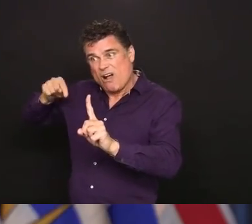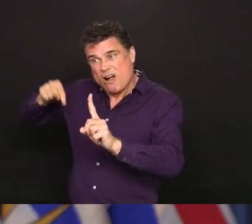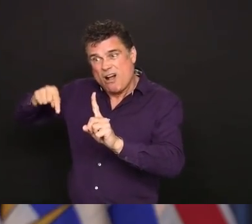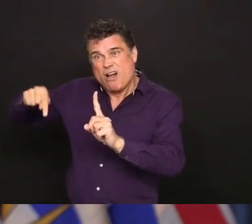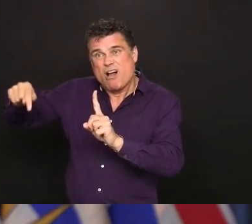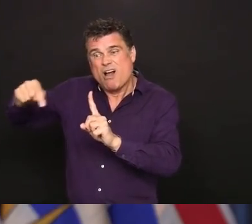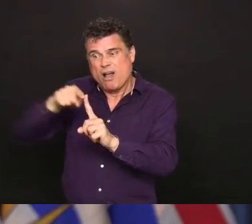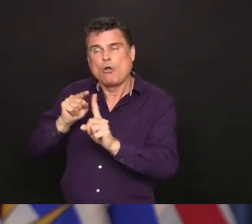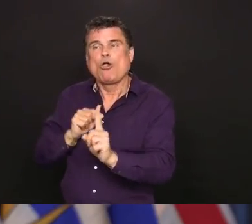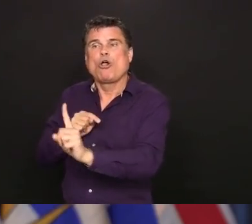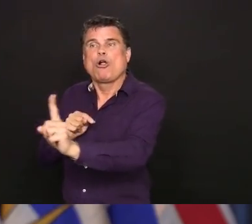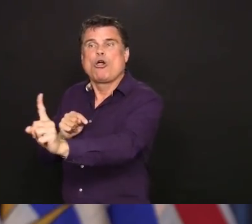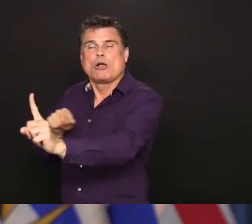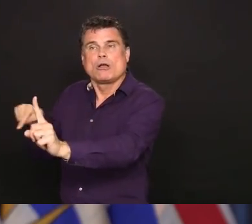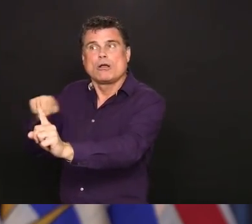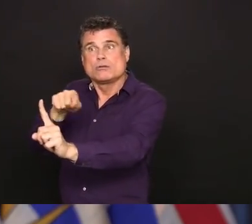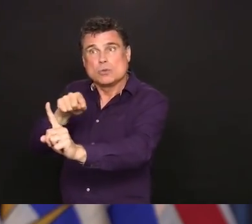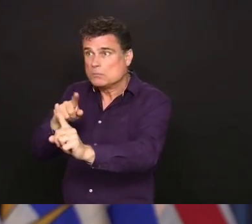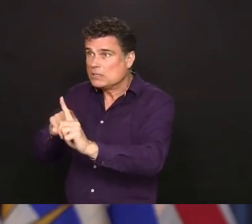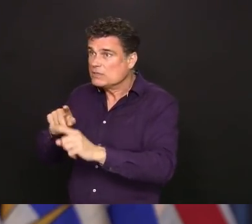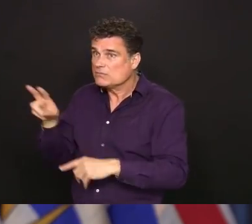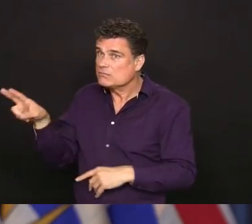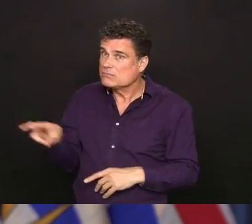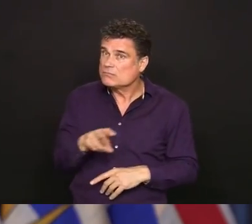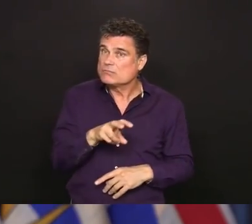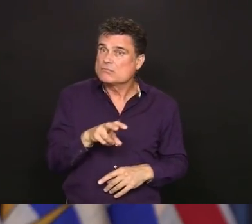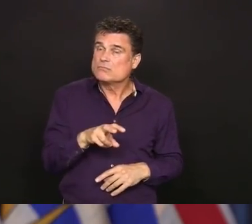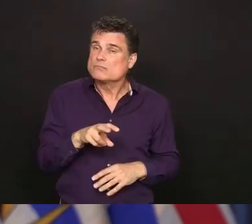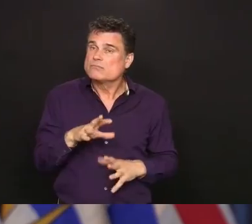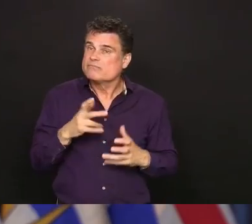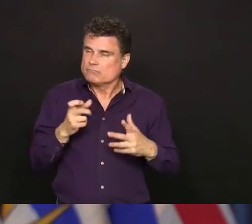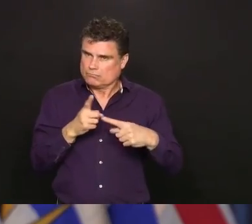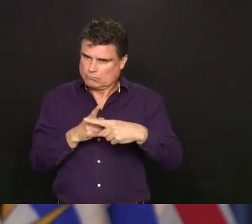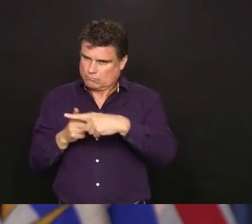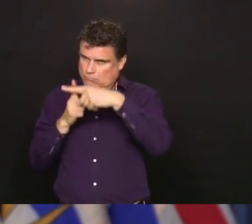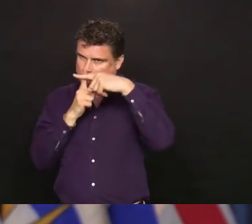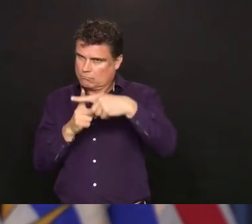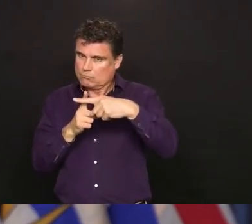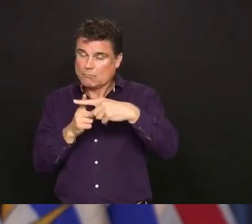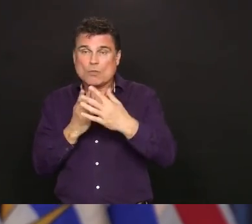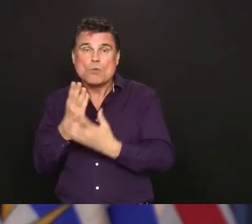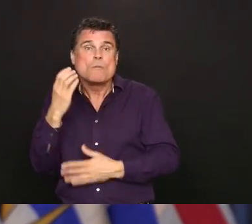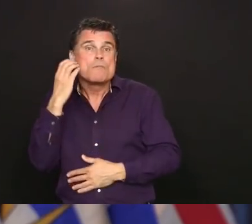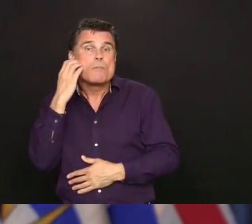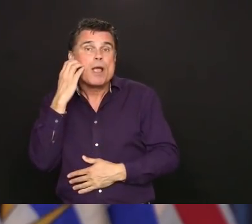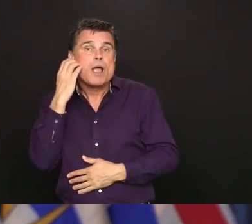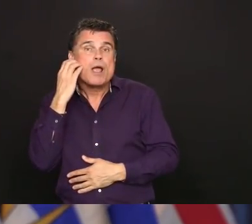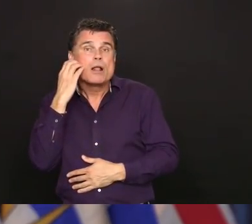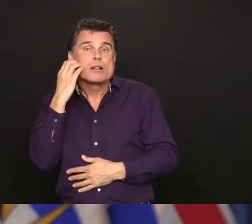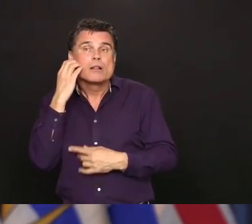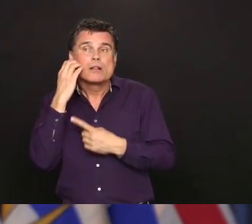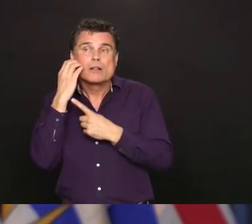ahead as we deal with this? I'll start by saying this is what we do.